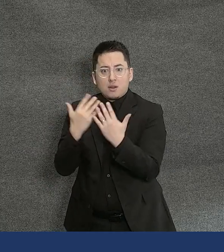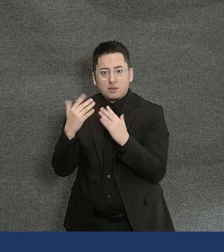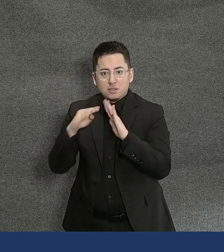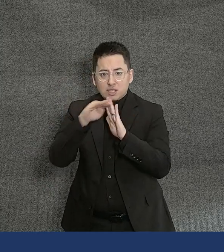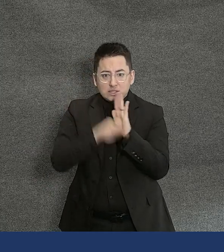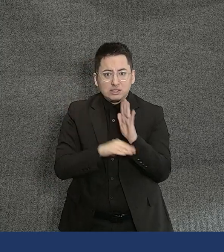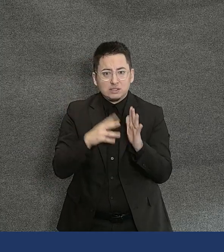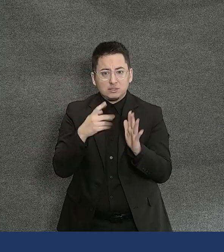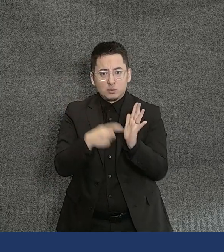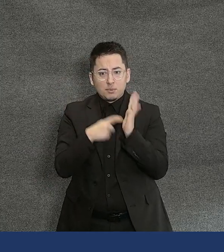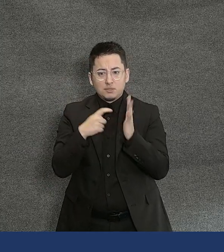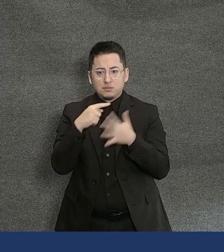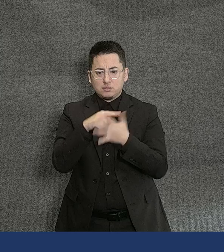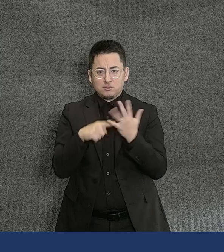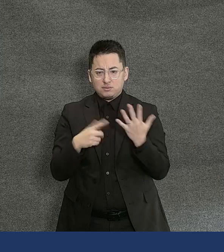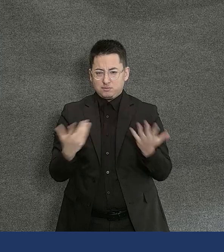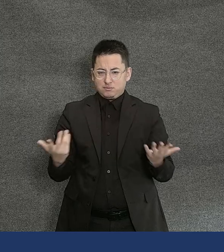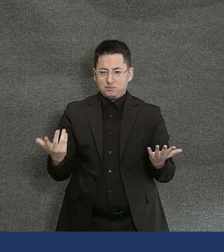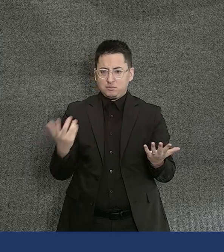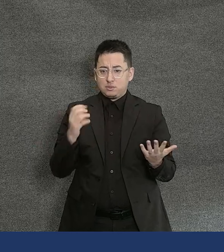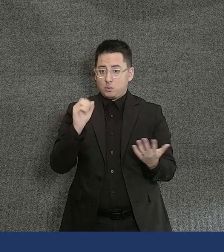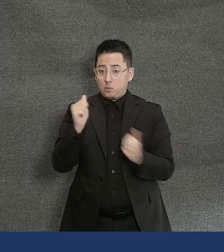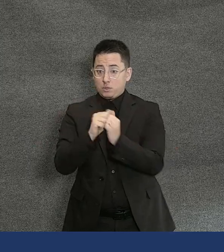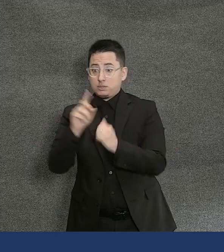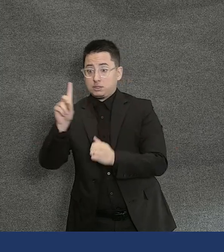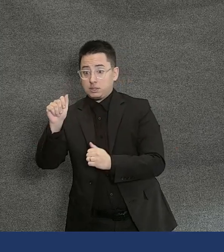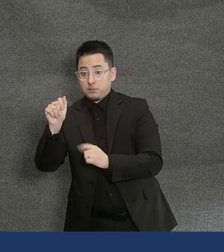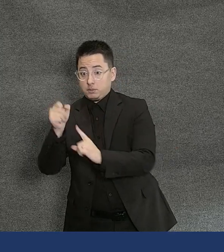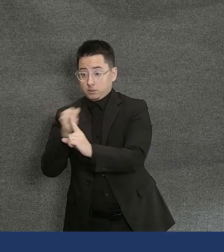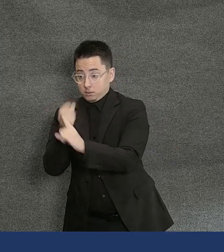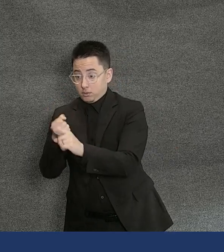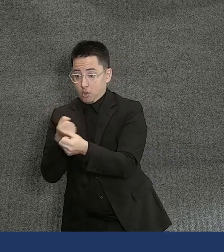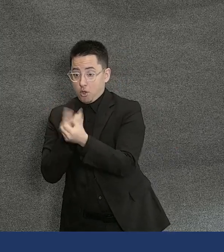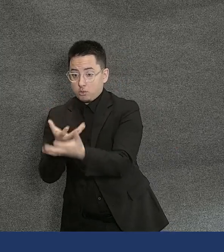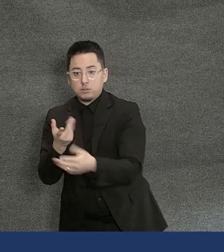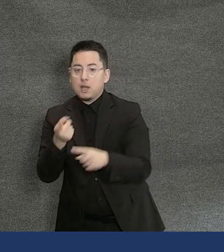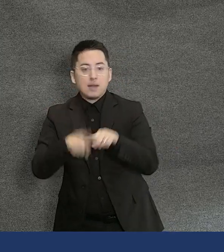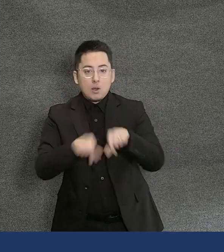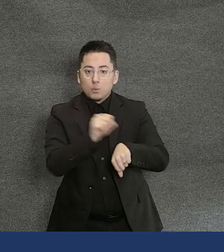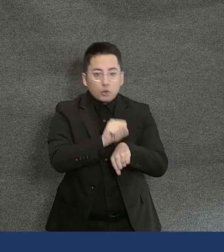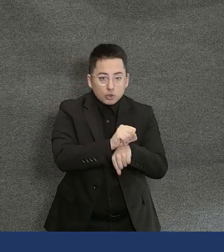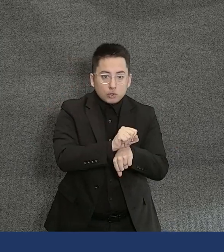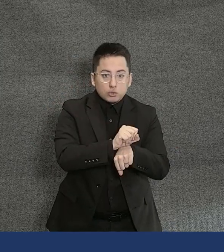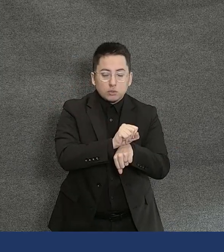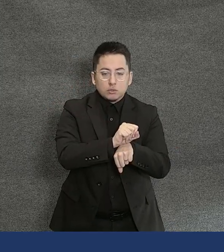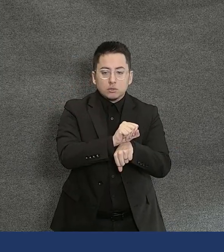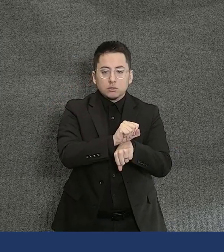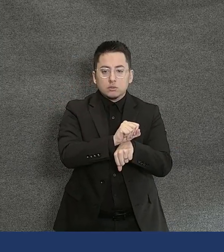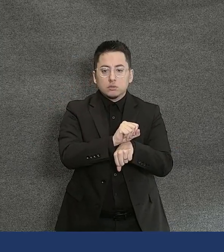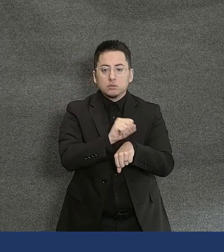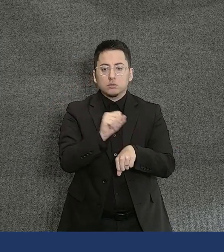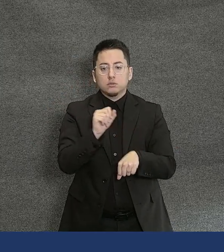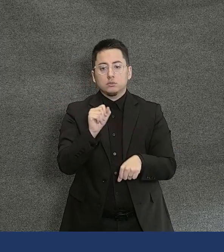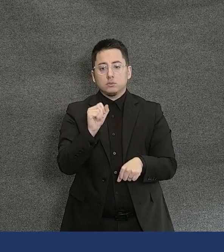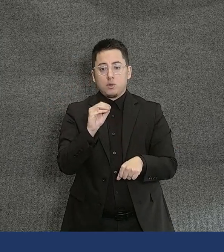that has led to the inability to work and determination